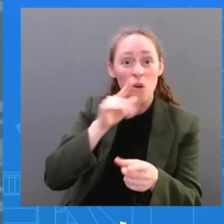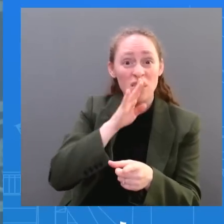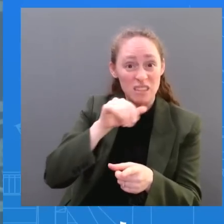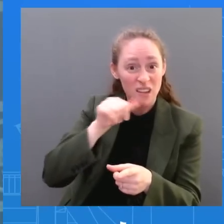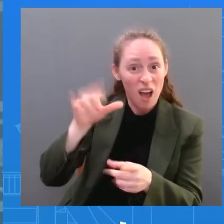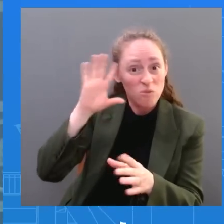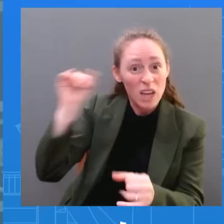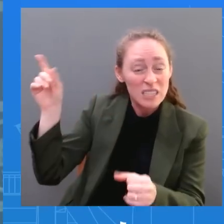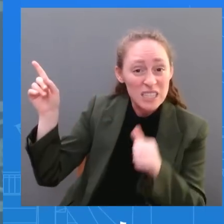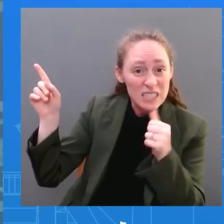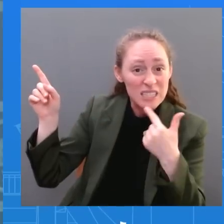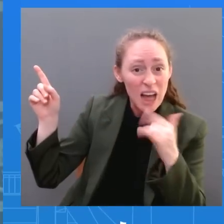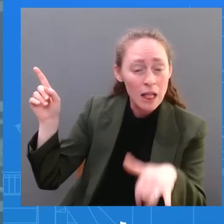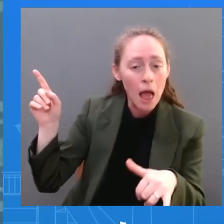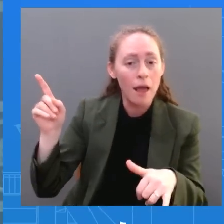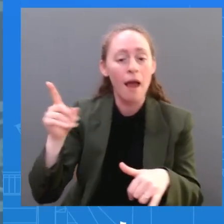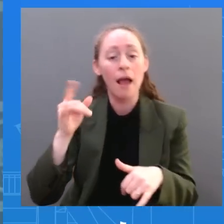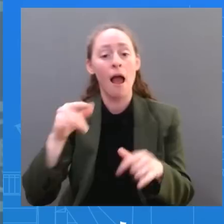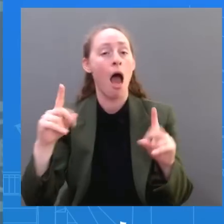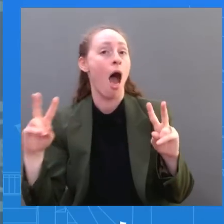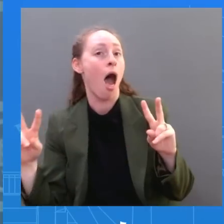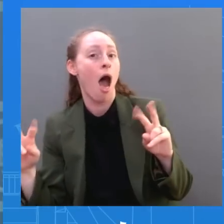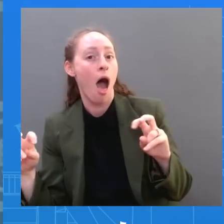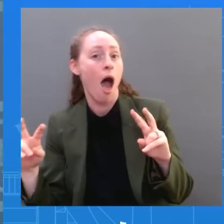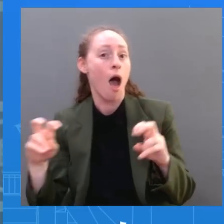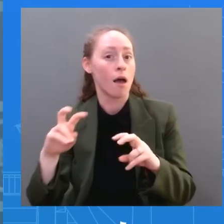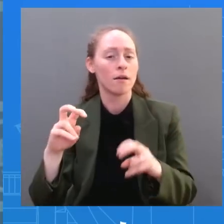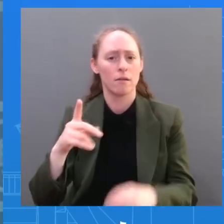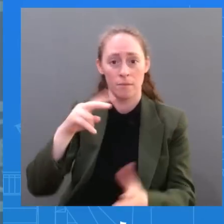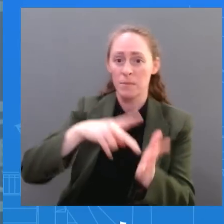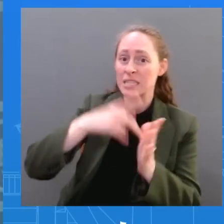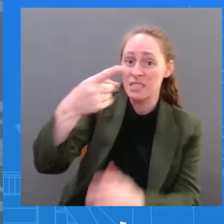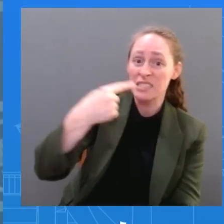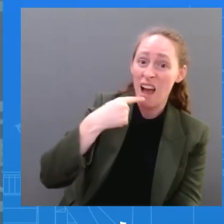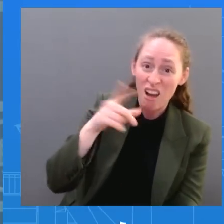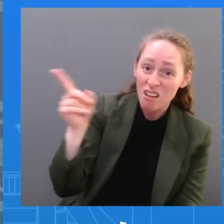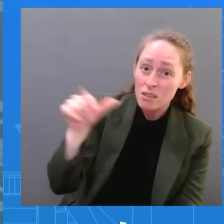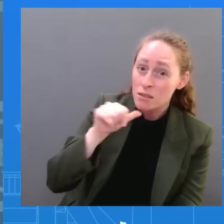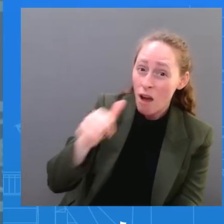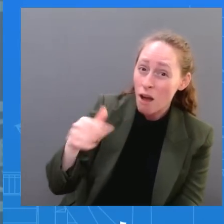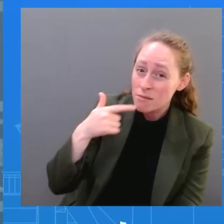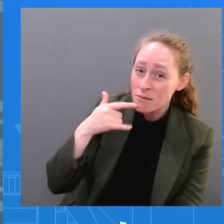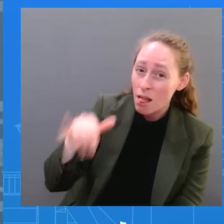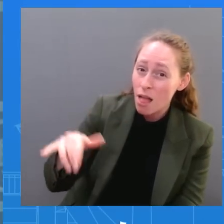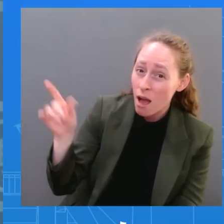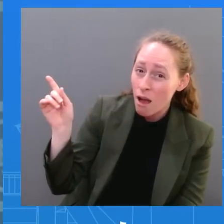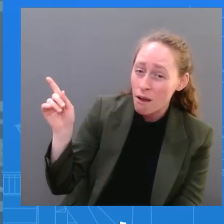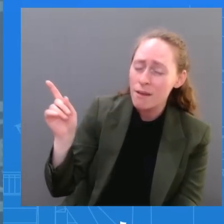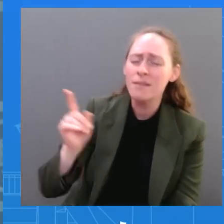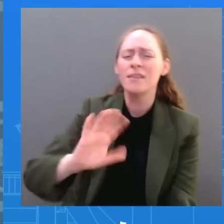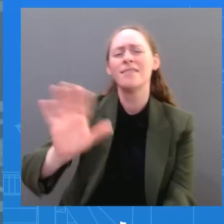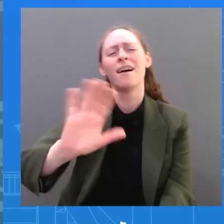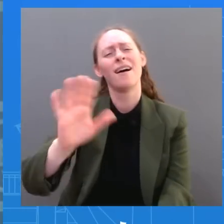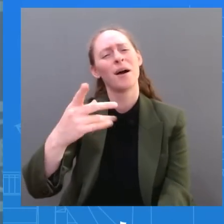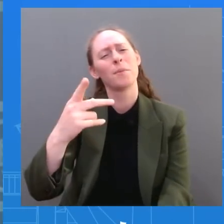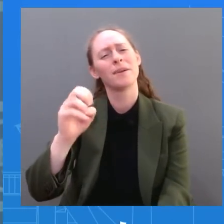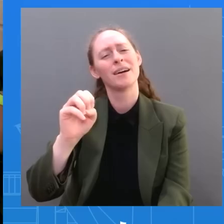The Press: Are you disputing then that it is not -- Ms. Jean-Pierre: Peter, I refer you to his son's representative. The Press: Okay.